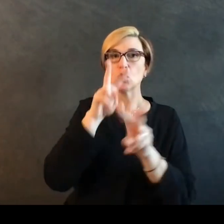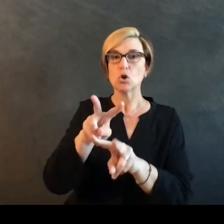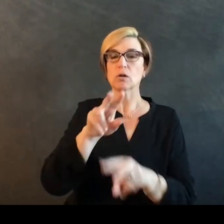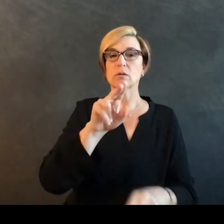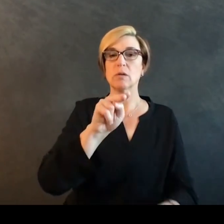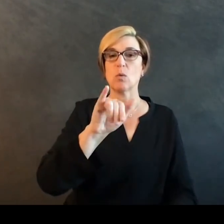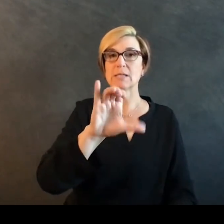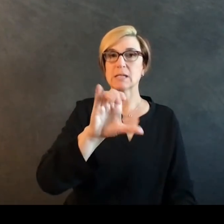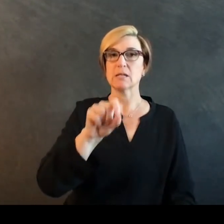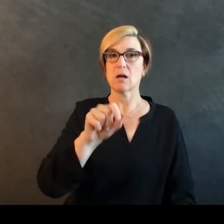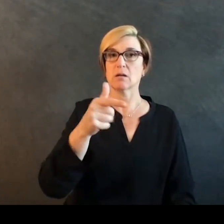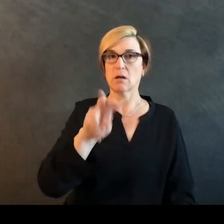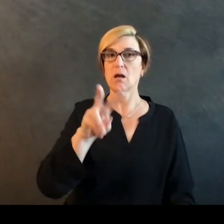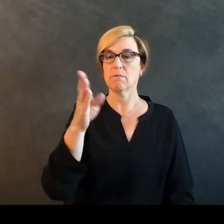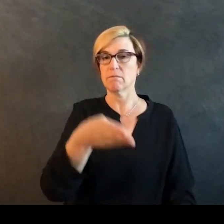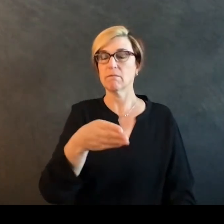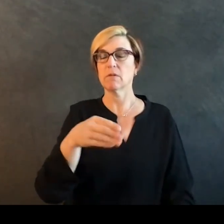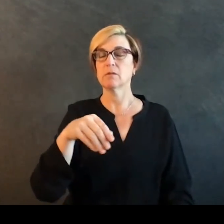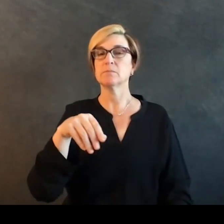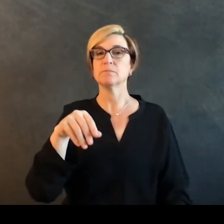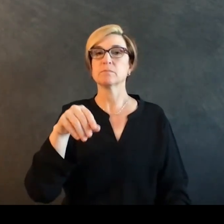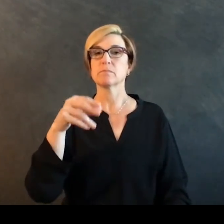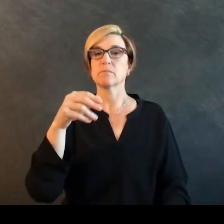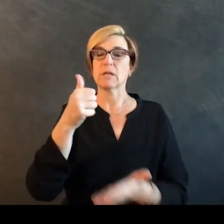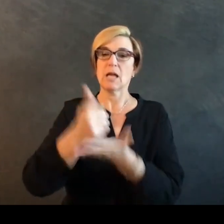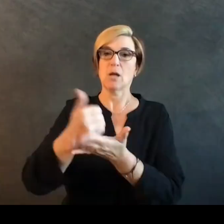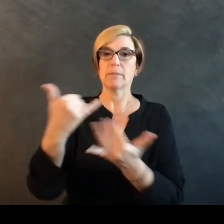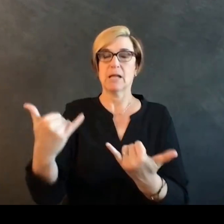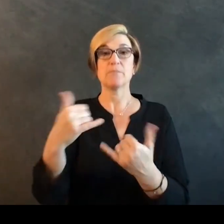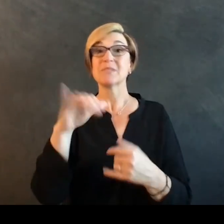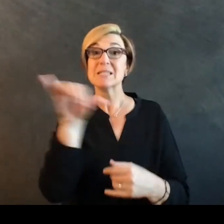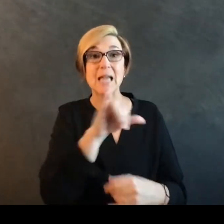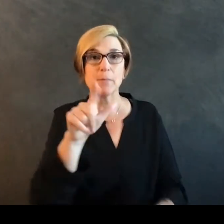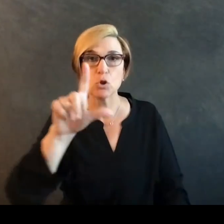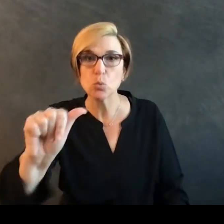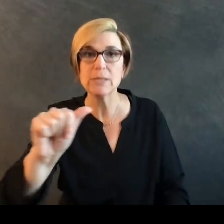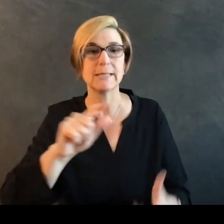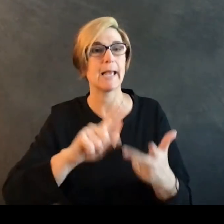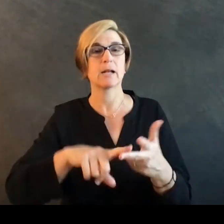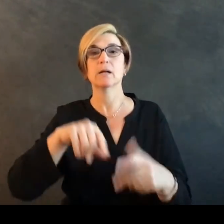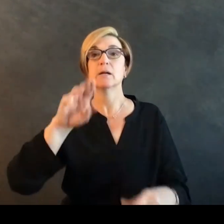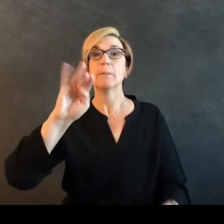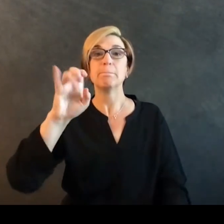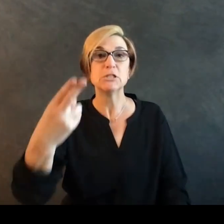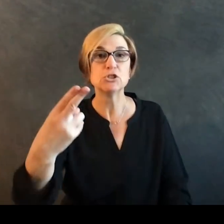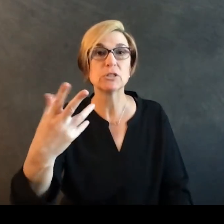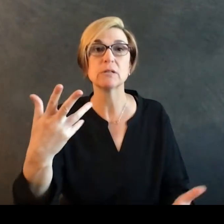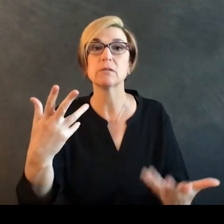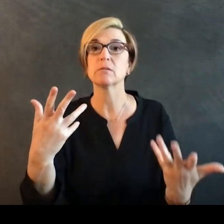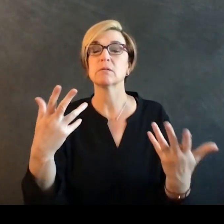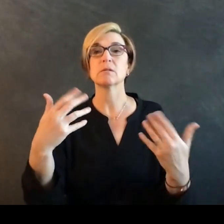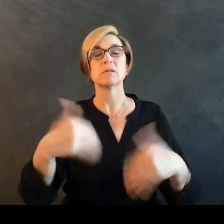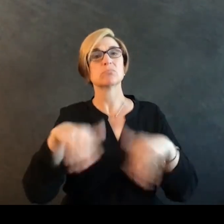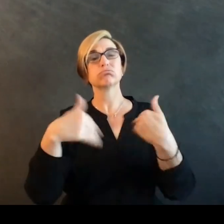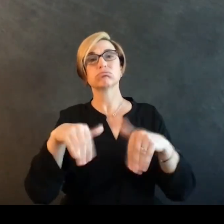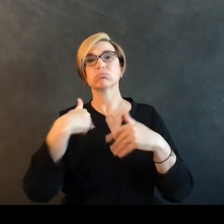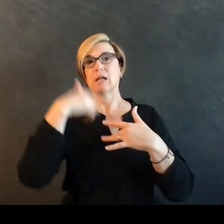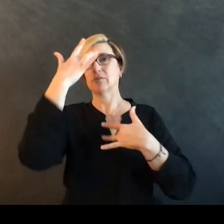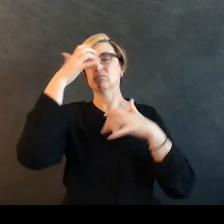Louisiana by the way needs it Michigan needs it whatever you can do those are very strong hot spots they need help in